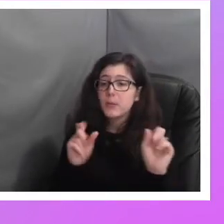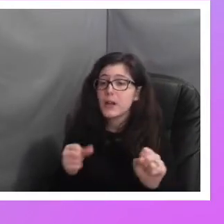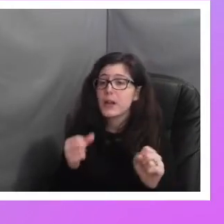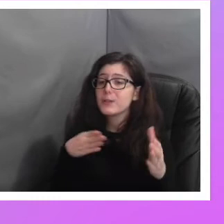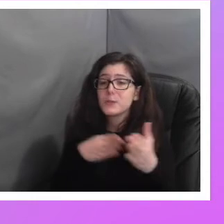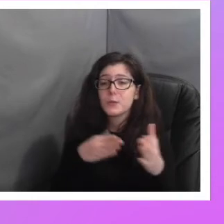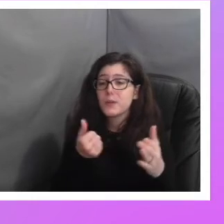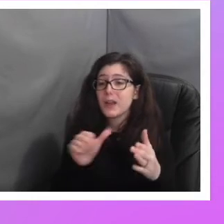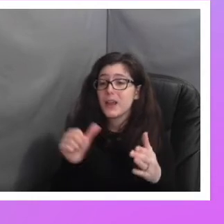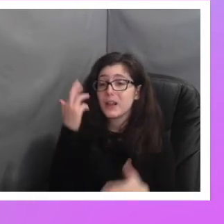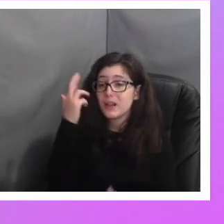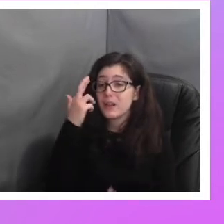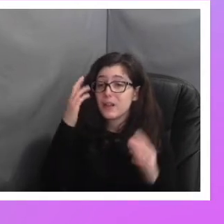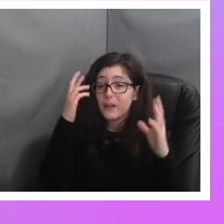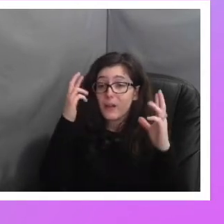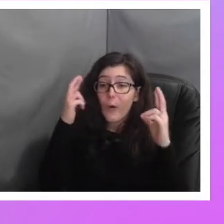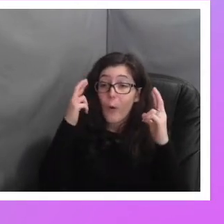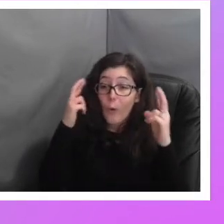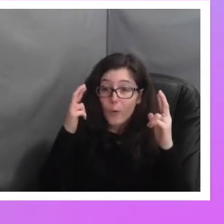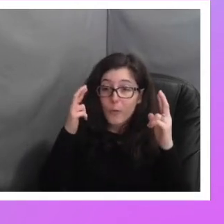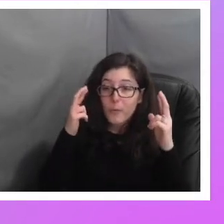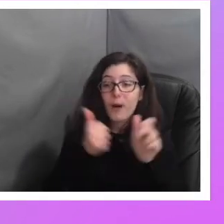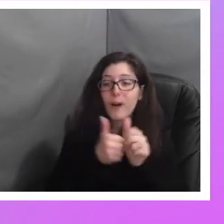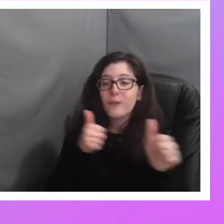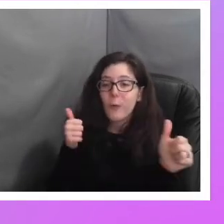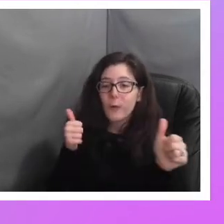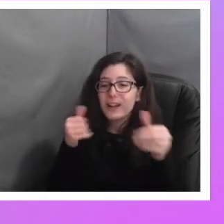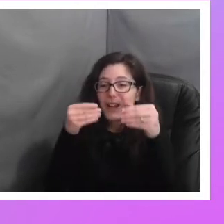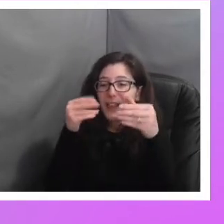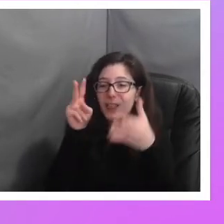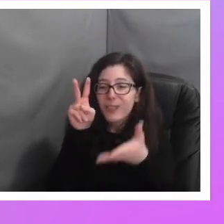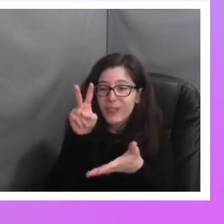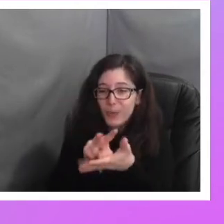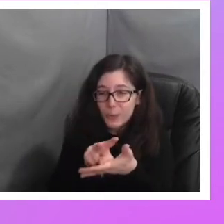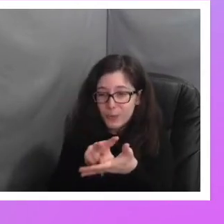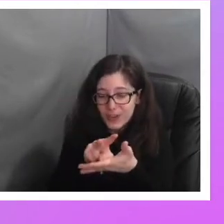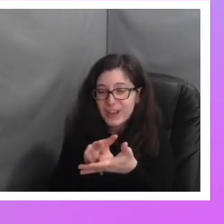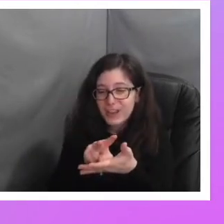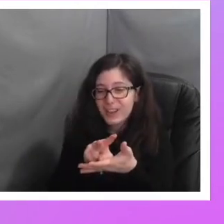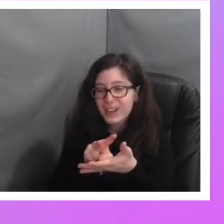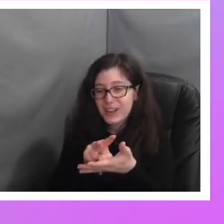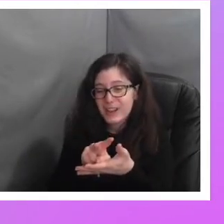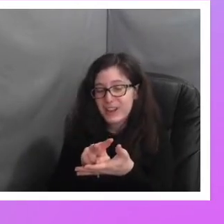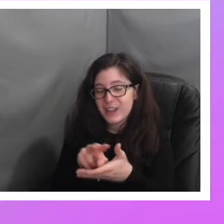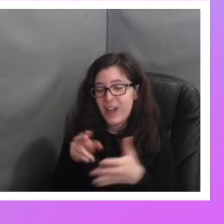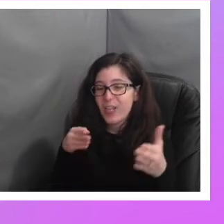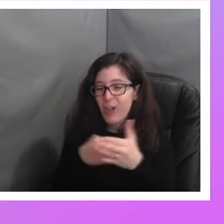Hopefully you will avoid losing a disability lawsuit if you do these things, but what you're really trying to do